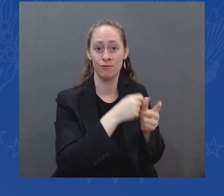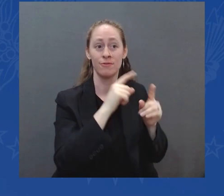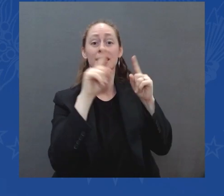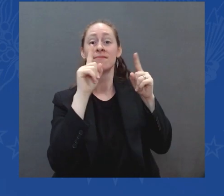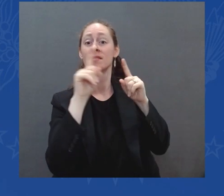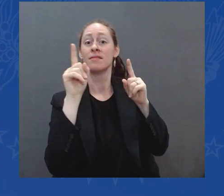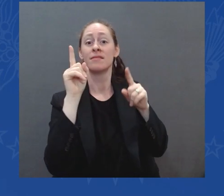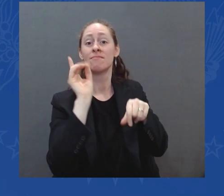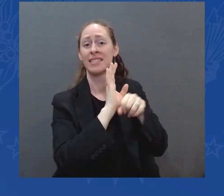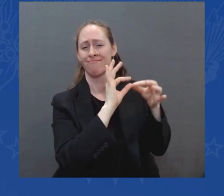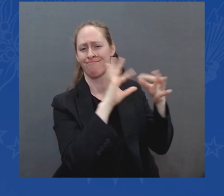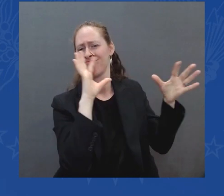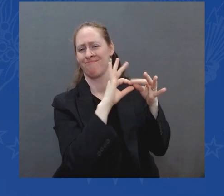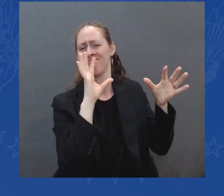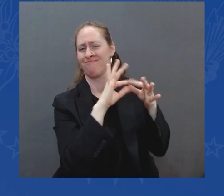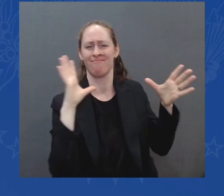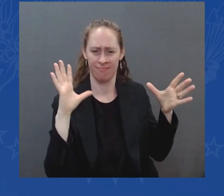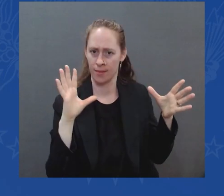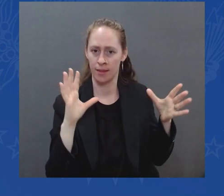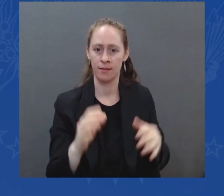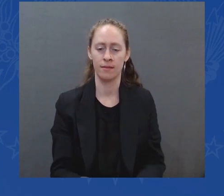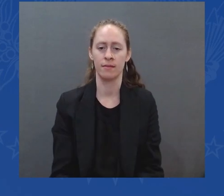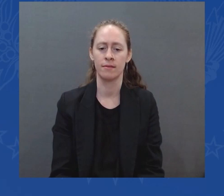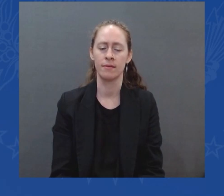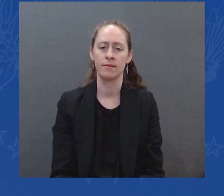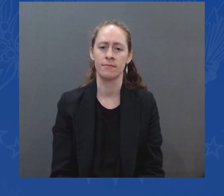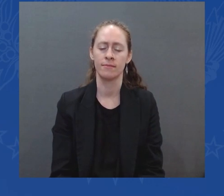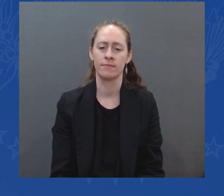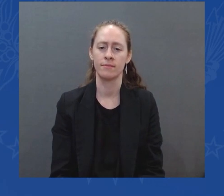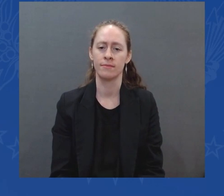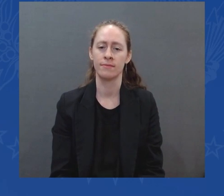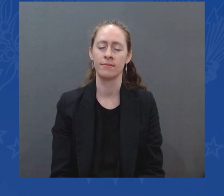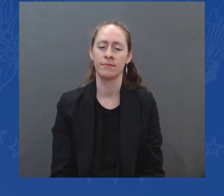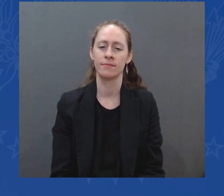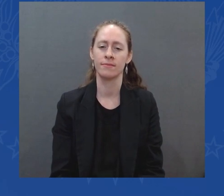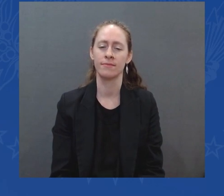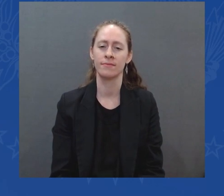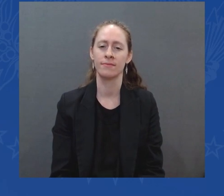Putin's war is imposing a cost on America and our allies and democracies around the world.